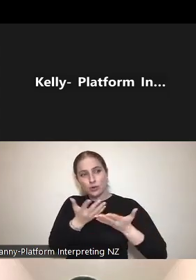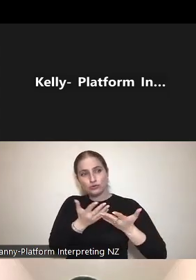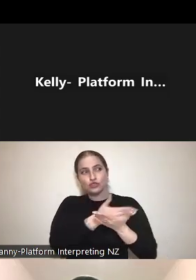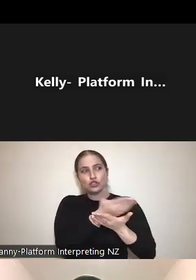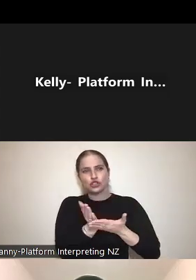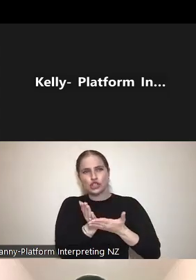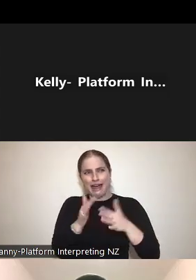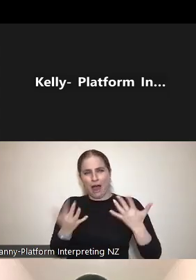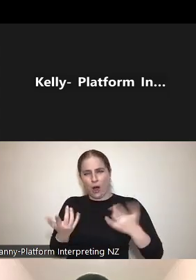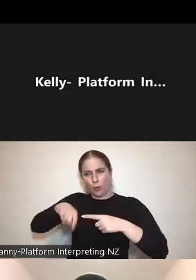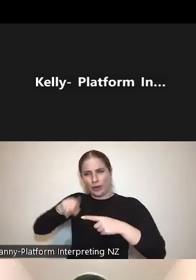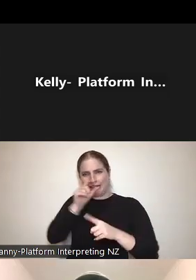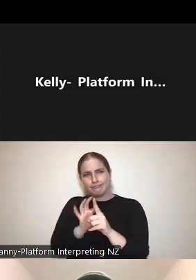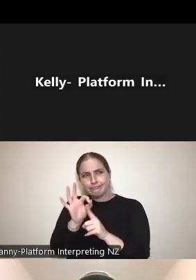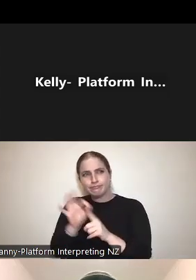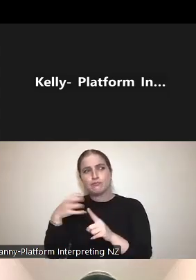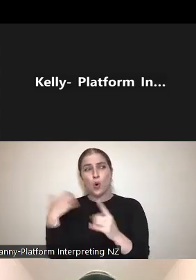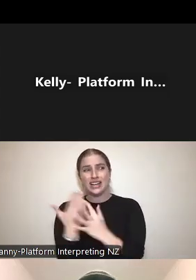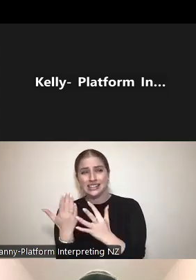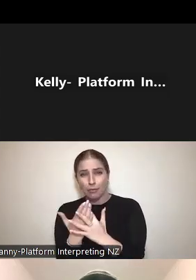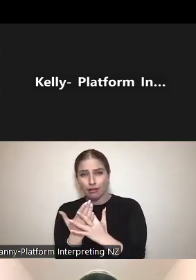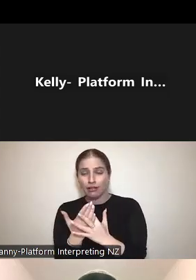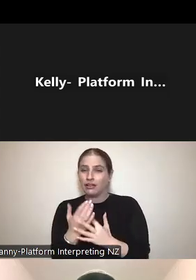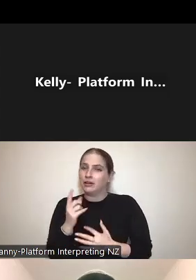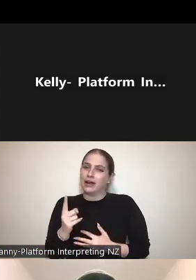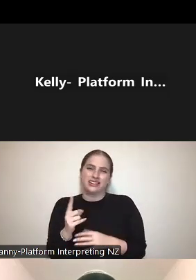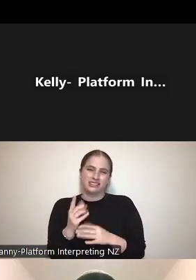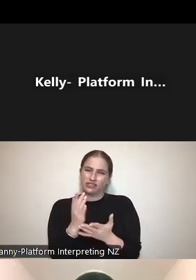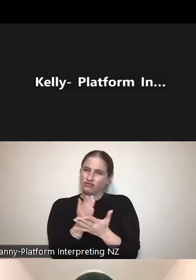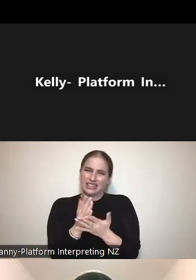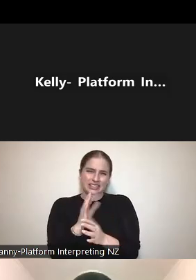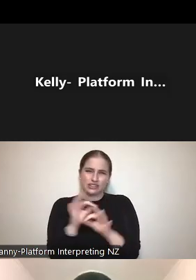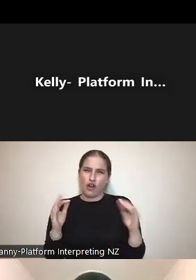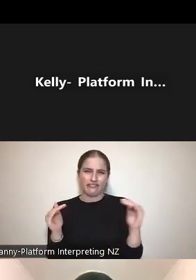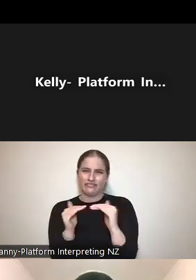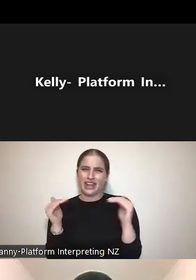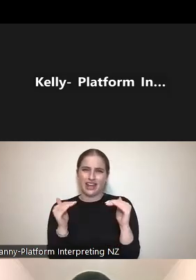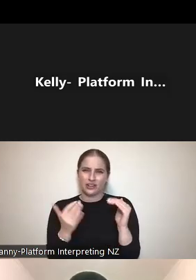But it's not fair to ask an actor to do that on top of their acting work.